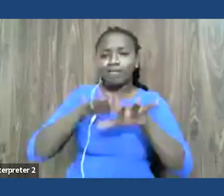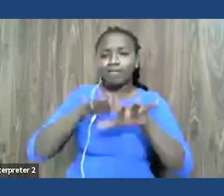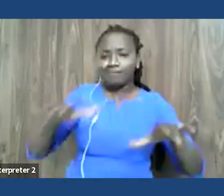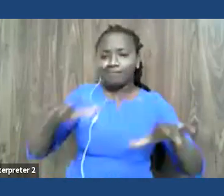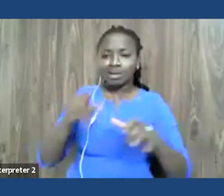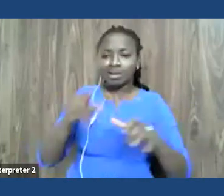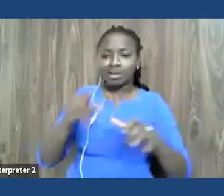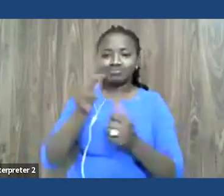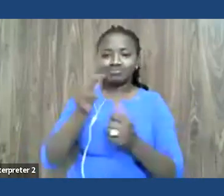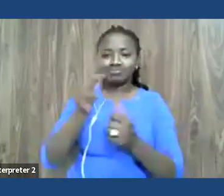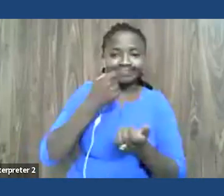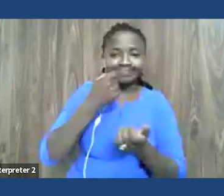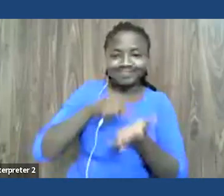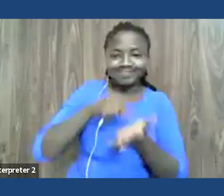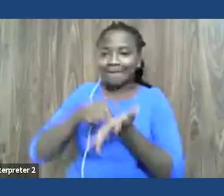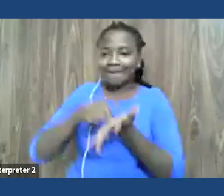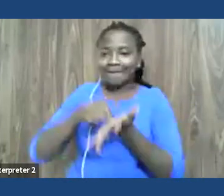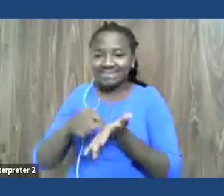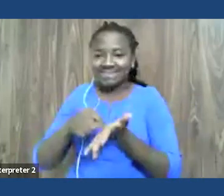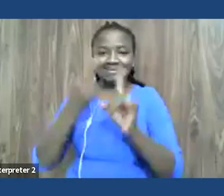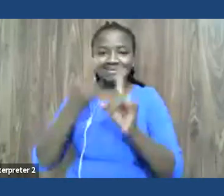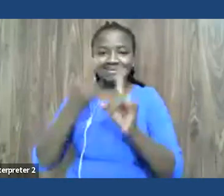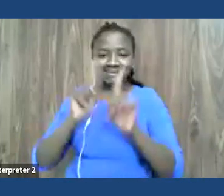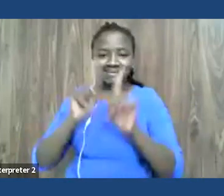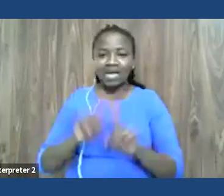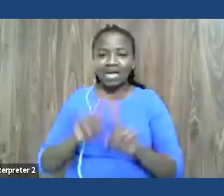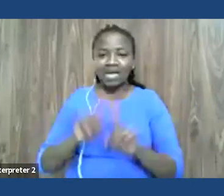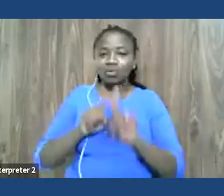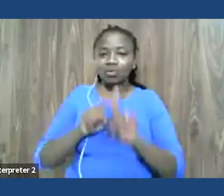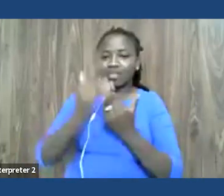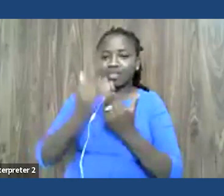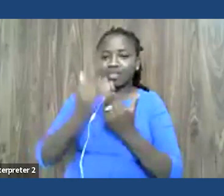and the nation's longest long-term pharmacy provider.